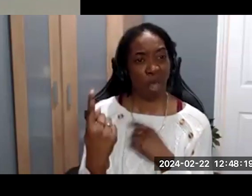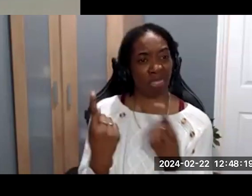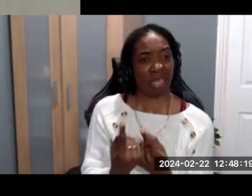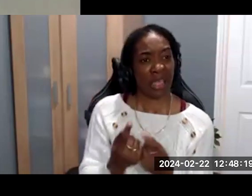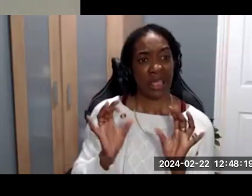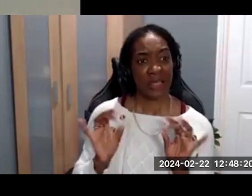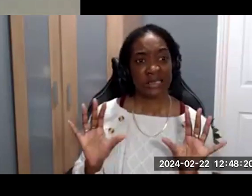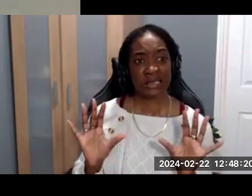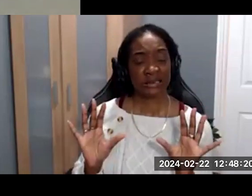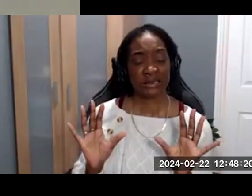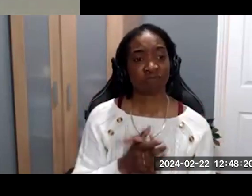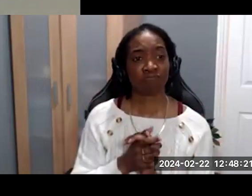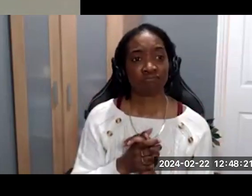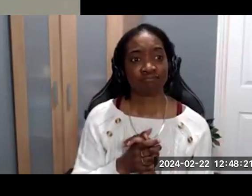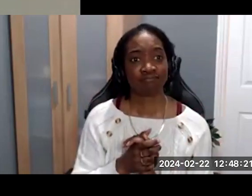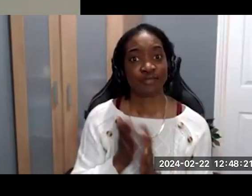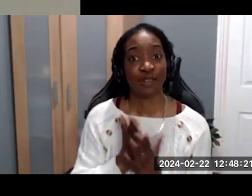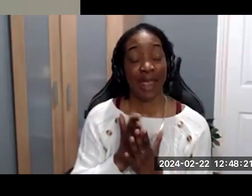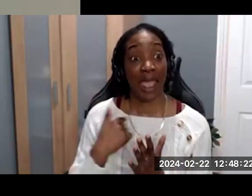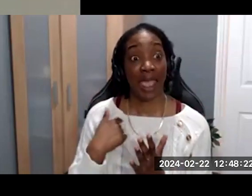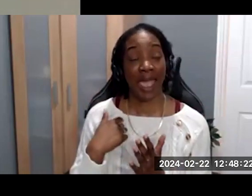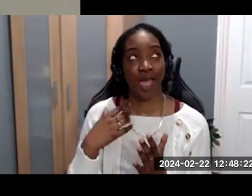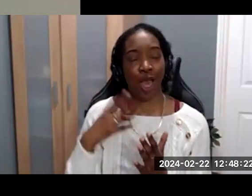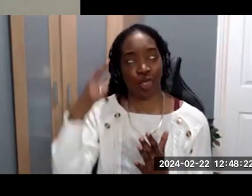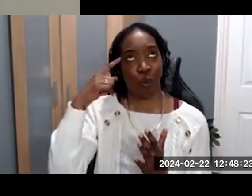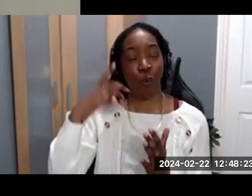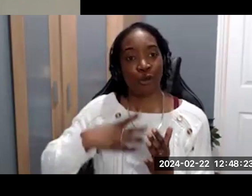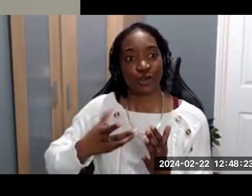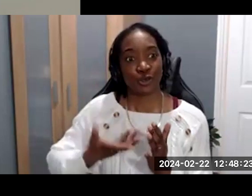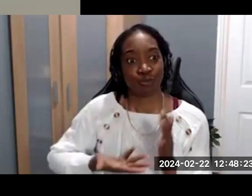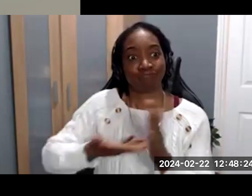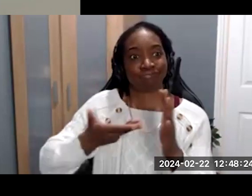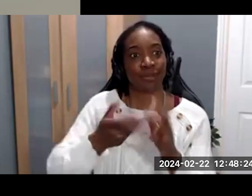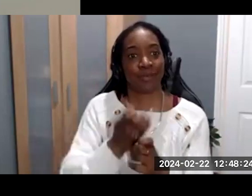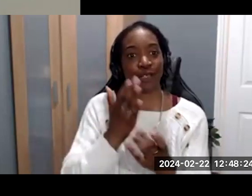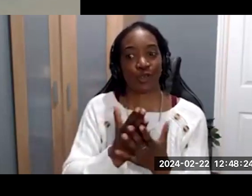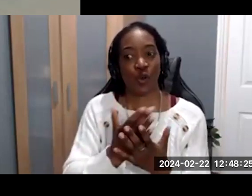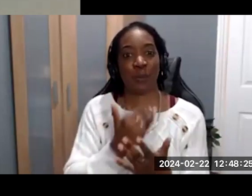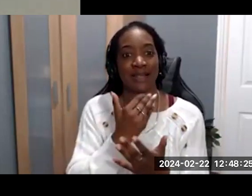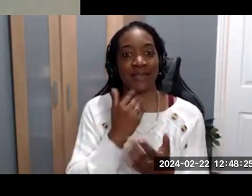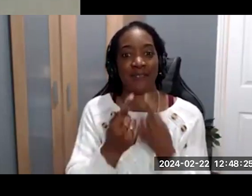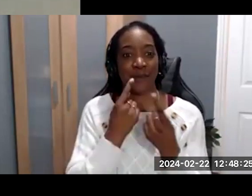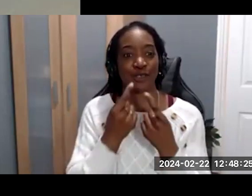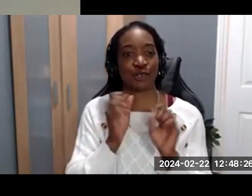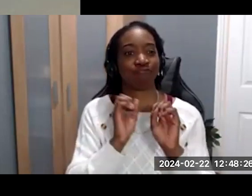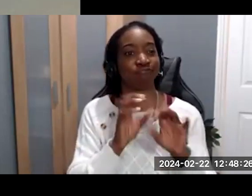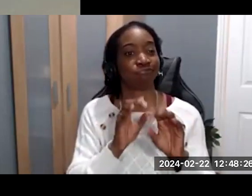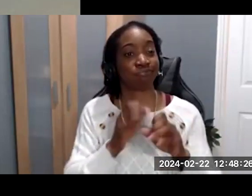my presentation that I took the moment to follow up with here and I shall leave the screen open